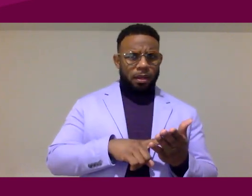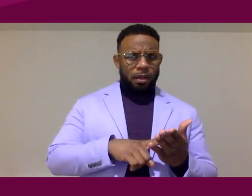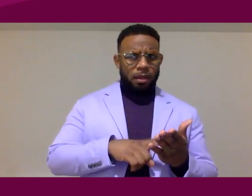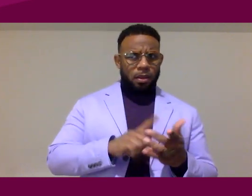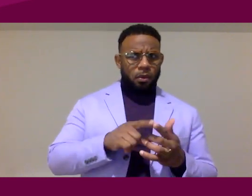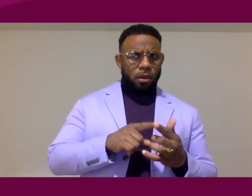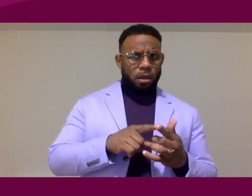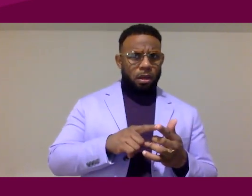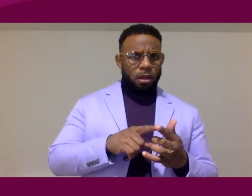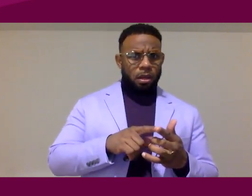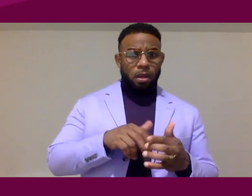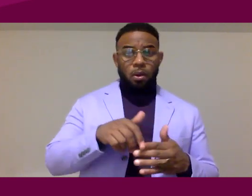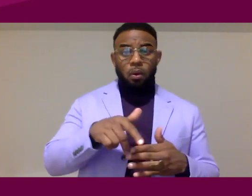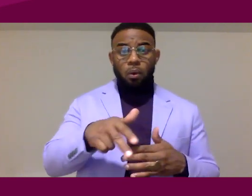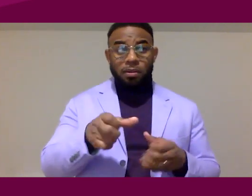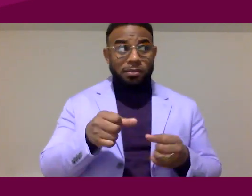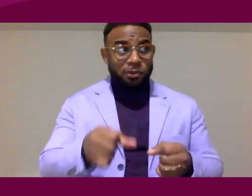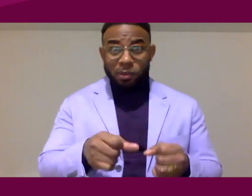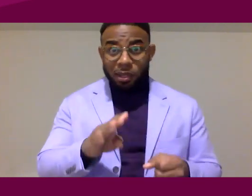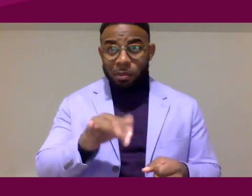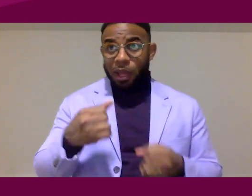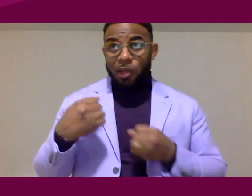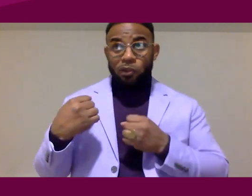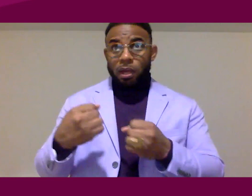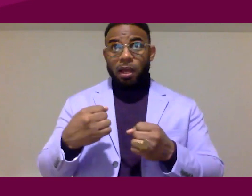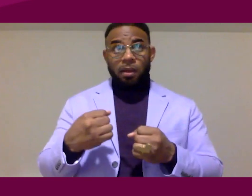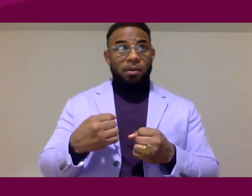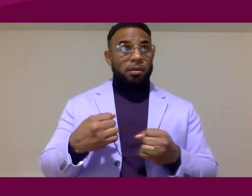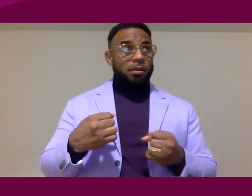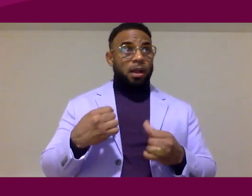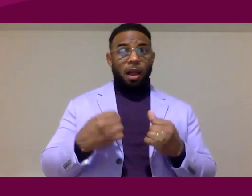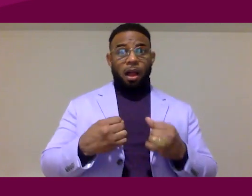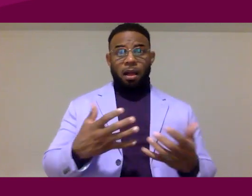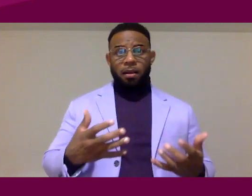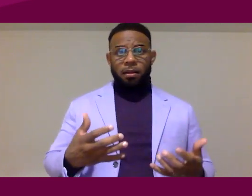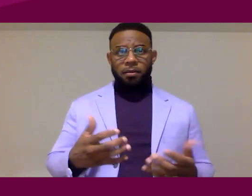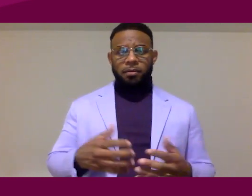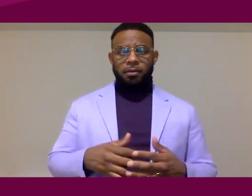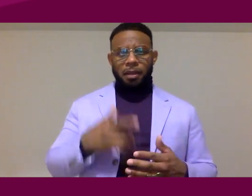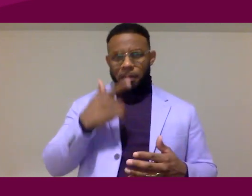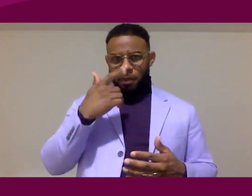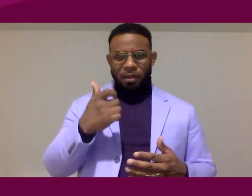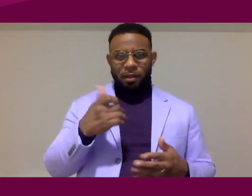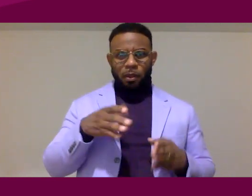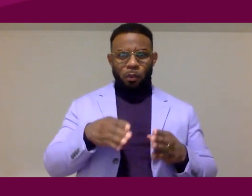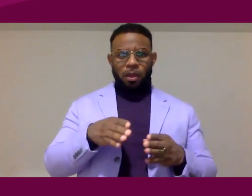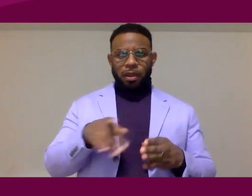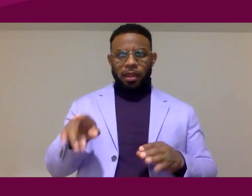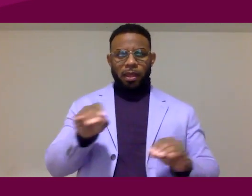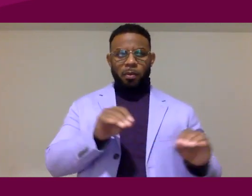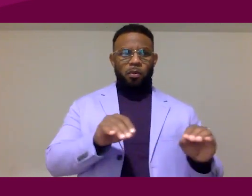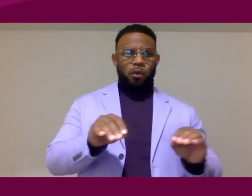crossing the street by a driverless car, for example, because the way that they move is